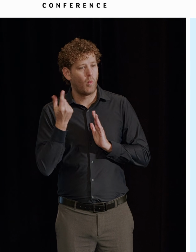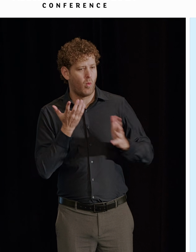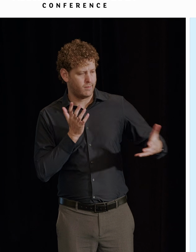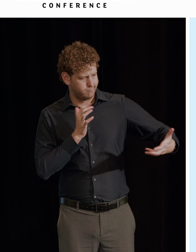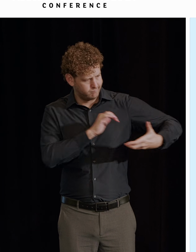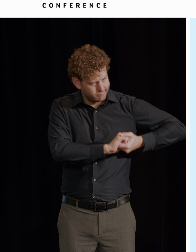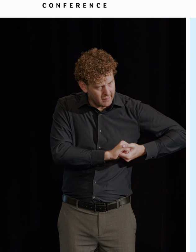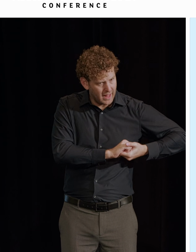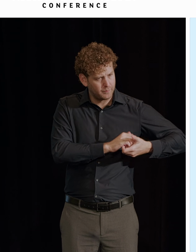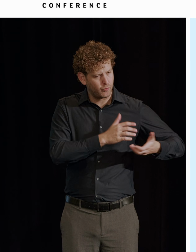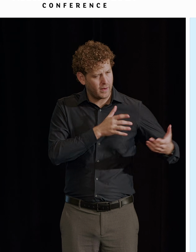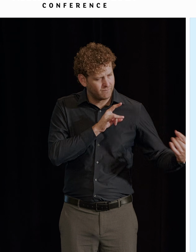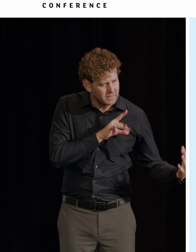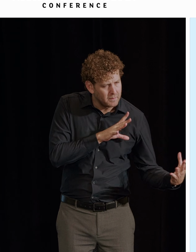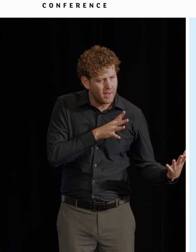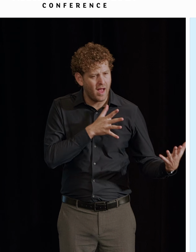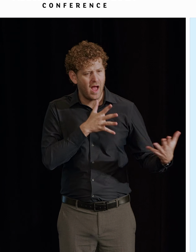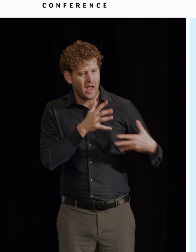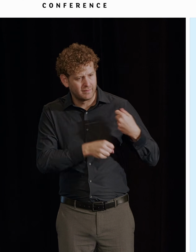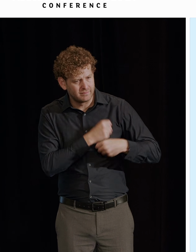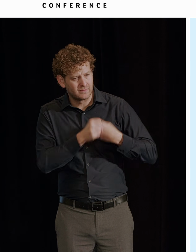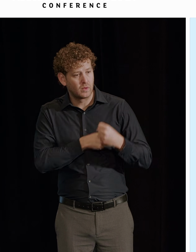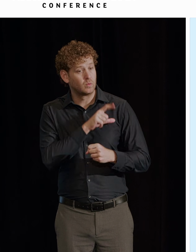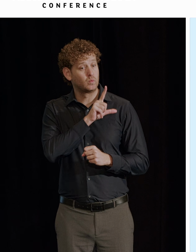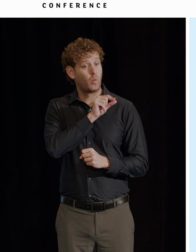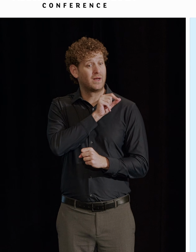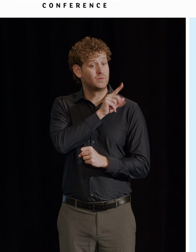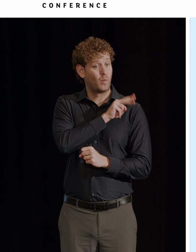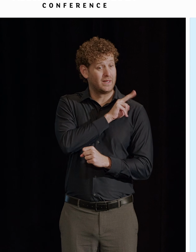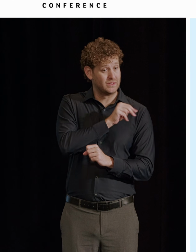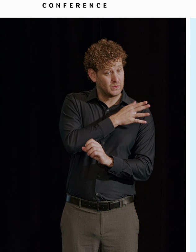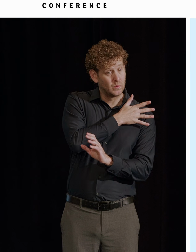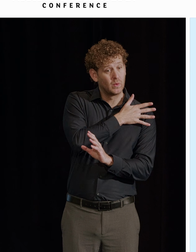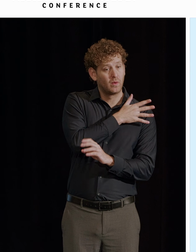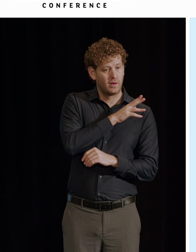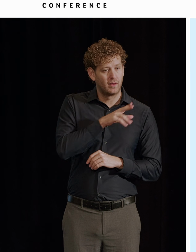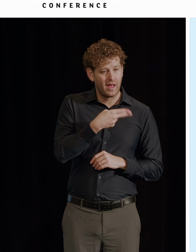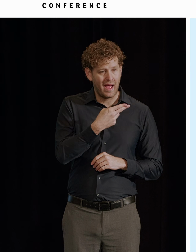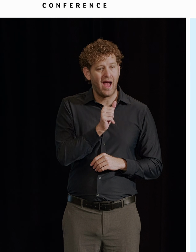to shipping features in 2024, and then opening our platform in 2025.